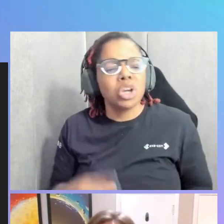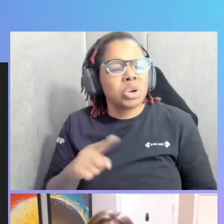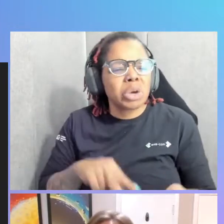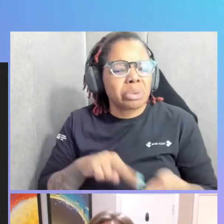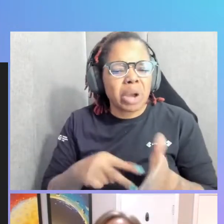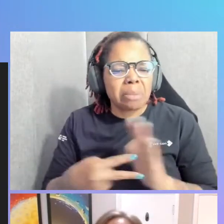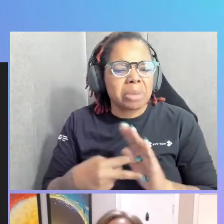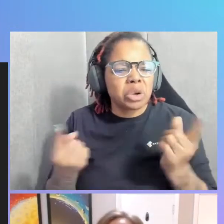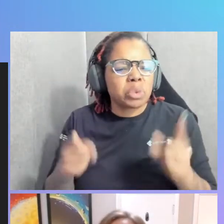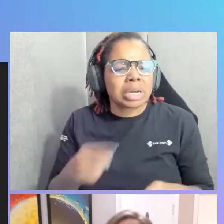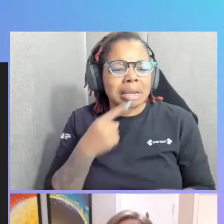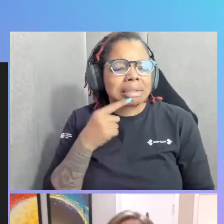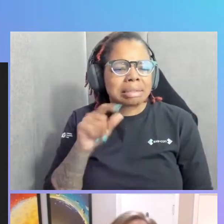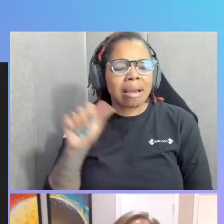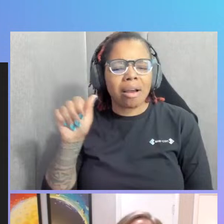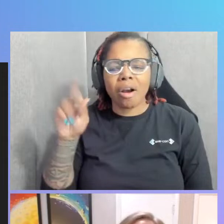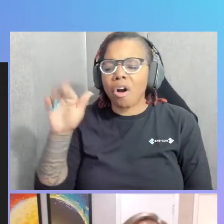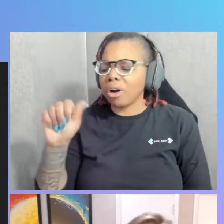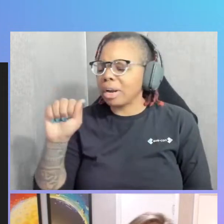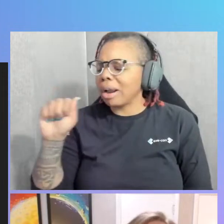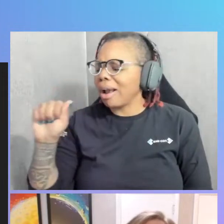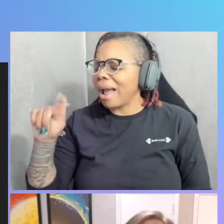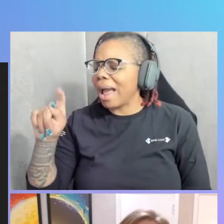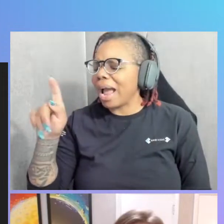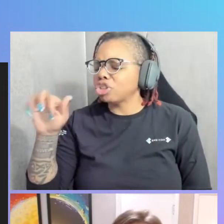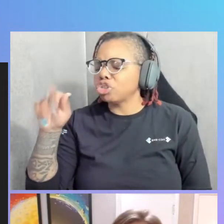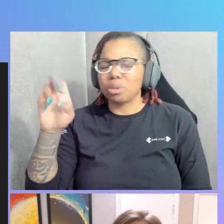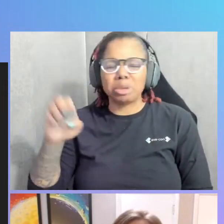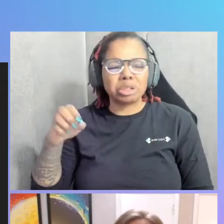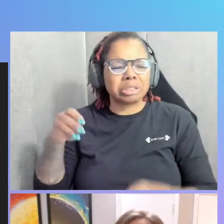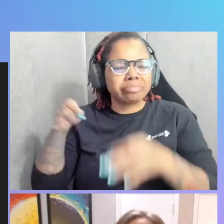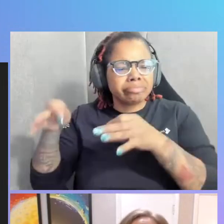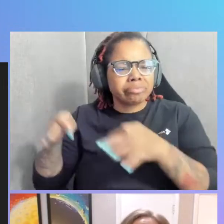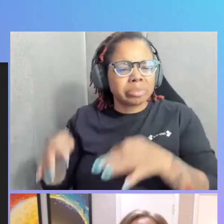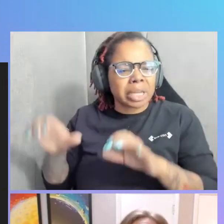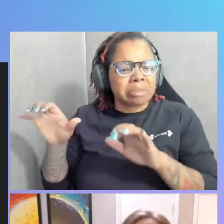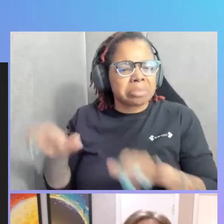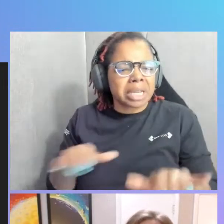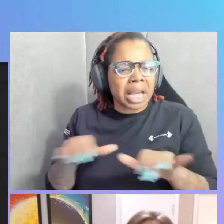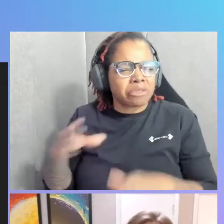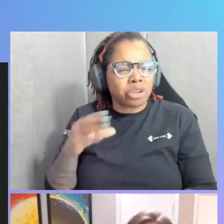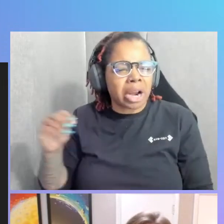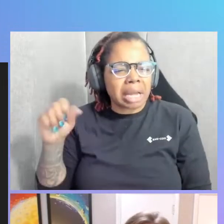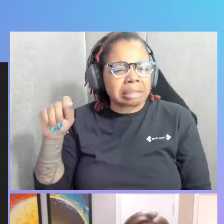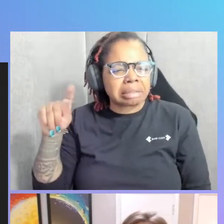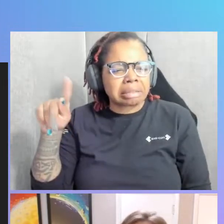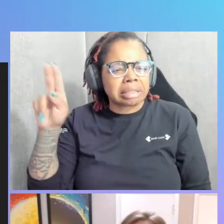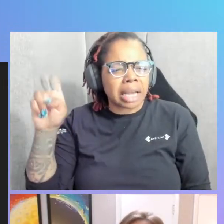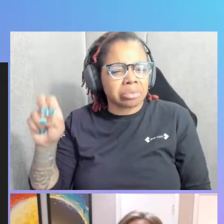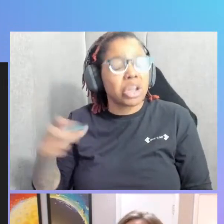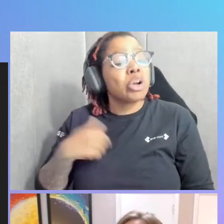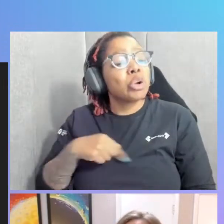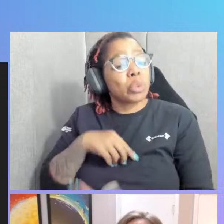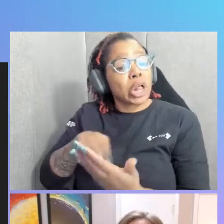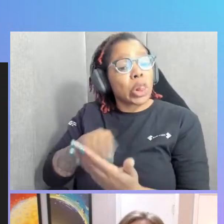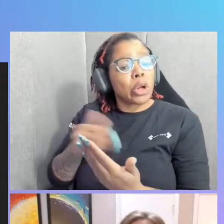attributes provide information about behaviors and states. We learned before that screen